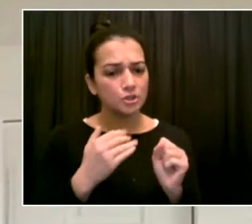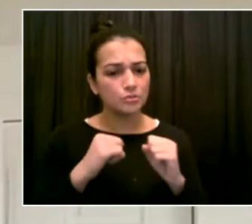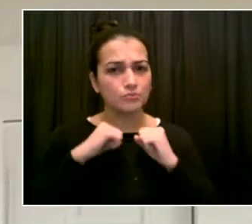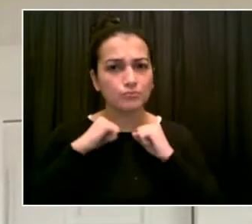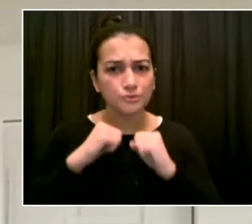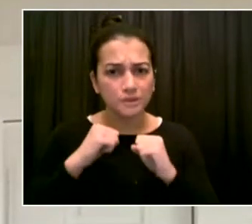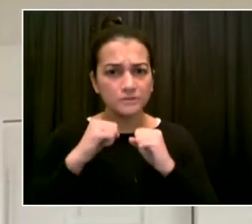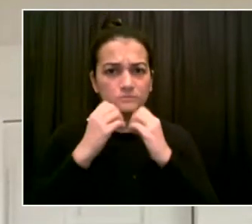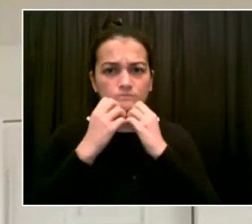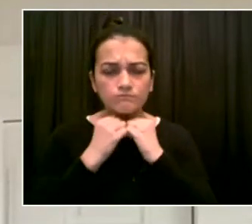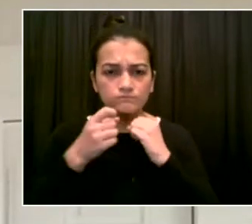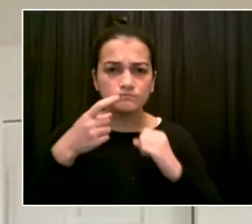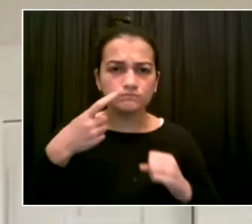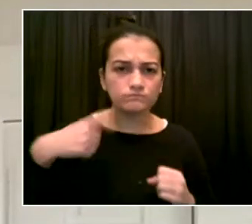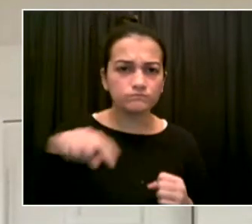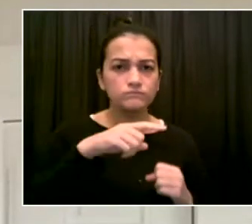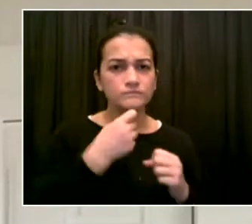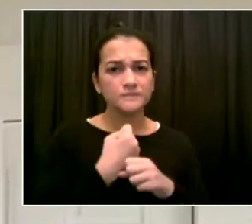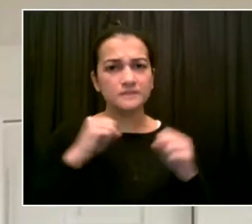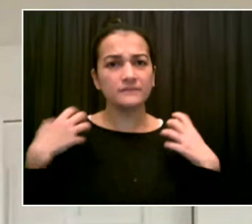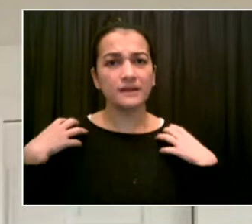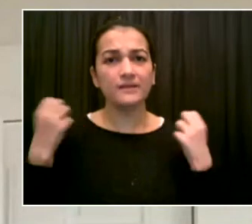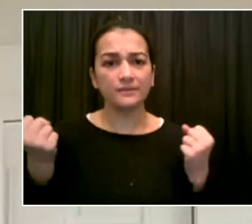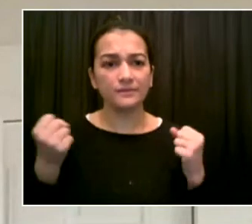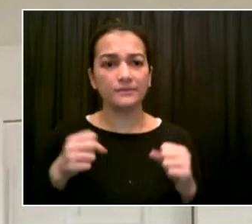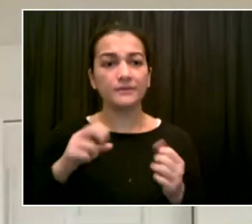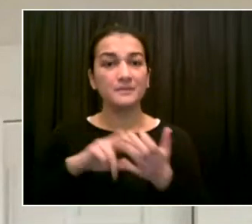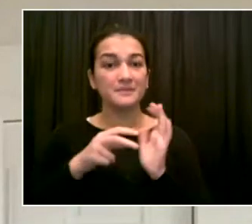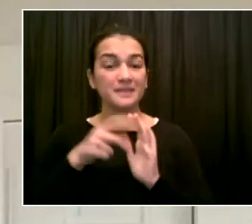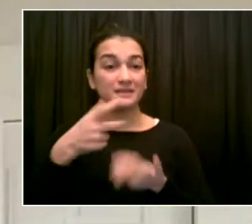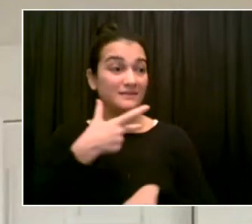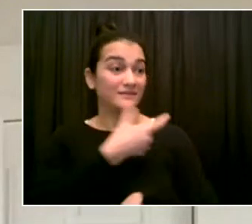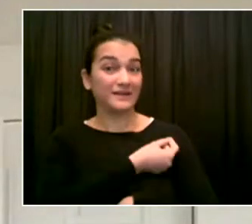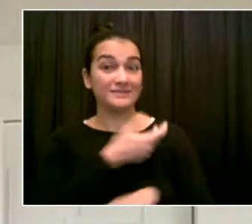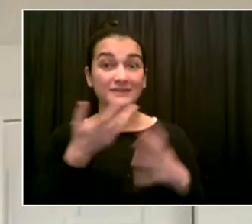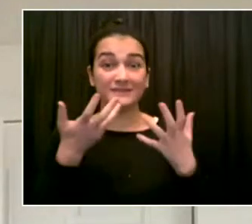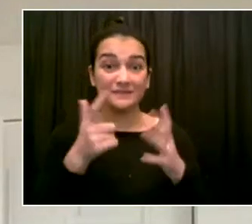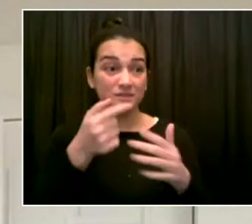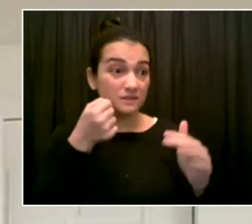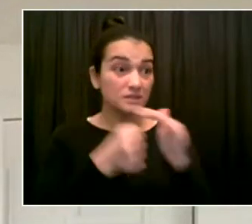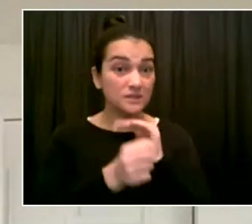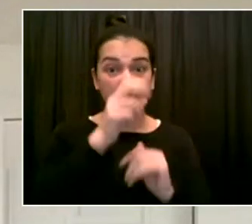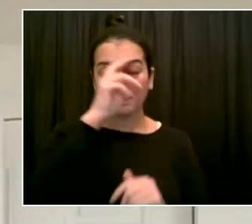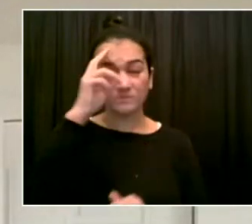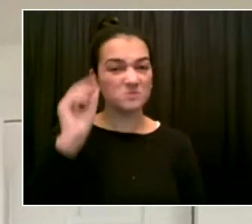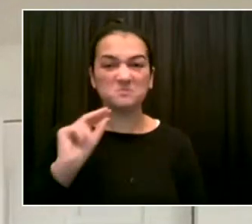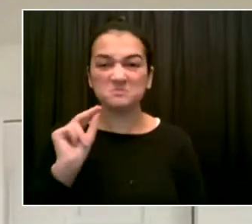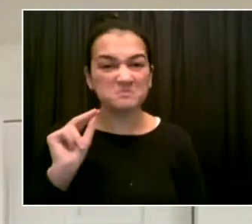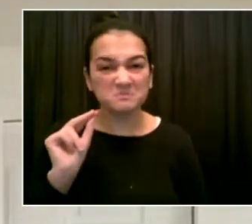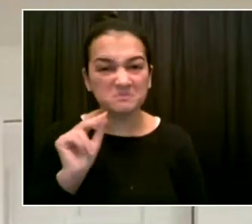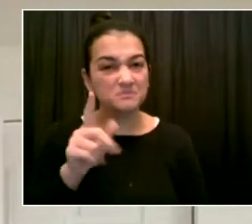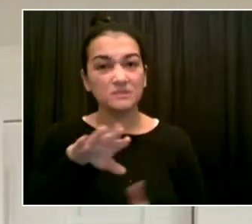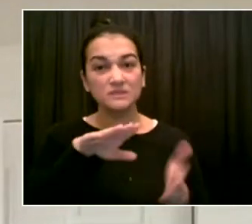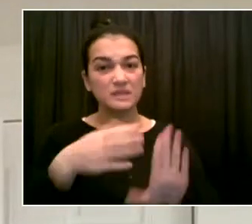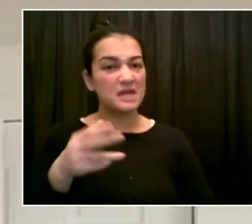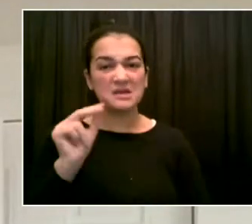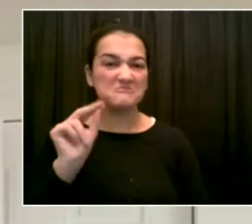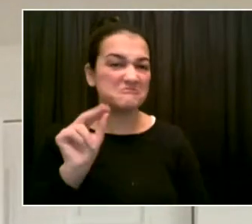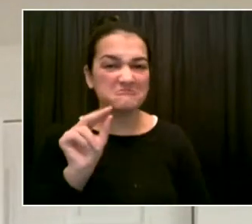EVEN AGAINST THE DELTA VARIANT B WUTE ALSO KNOW THAT CORONAVIRUS